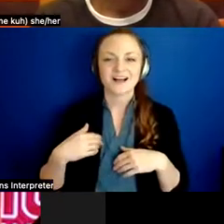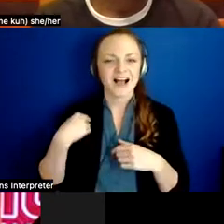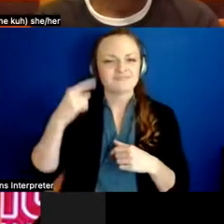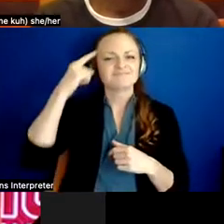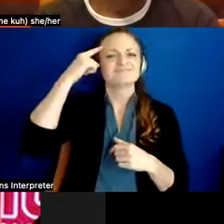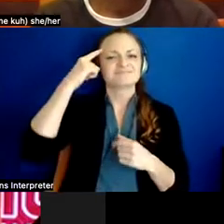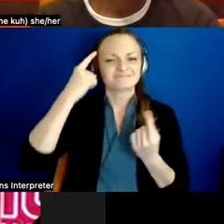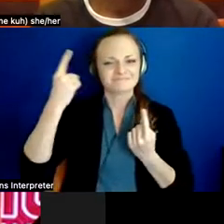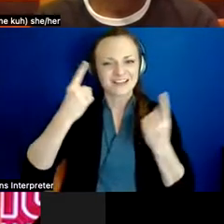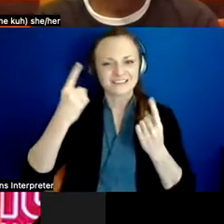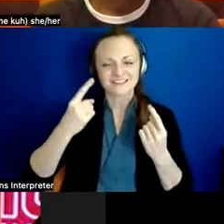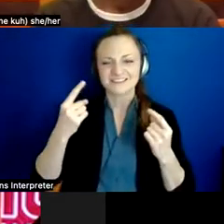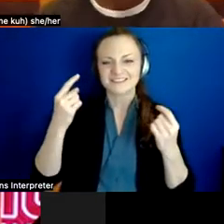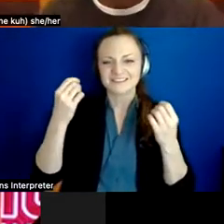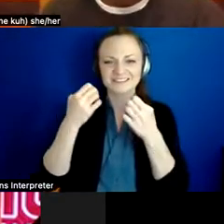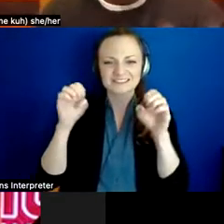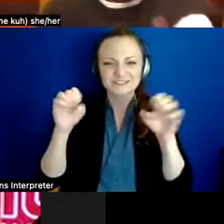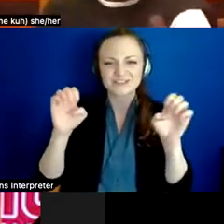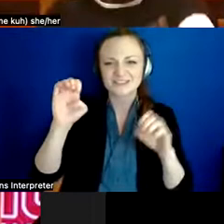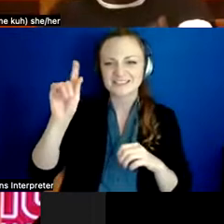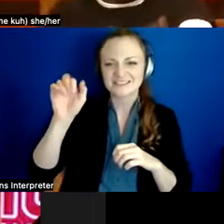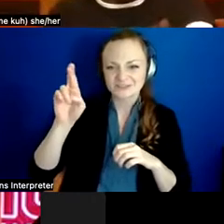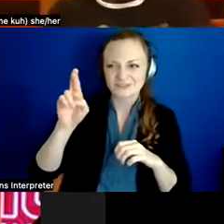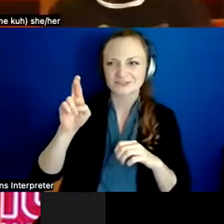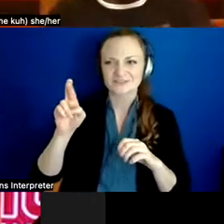that kind of like came from searching from the off-coman I wouldn't be in